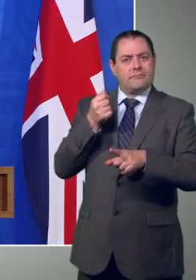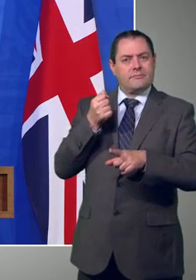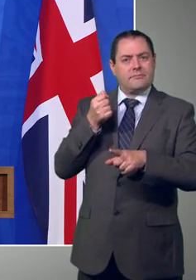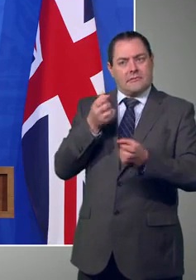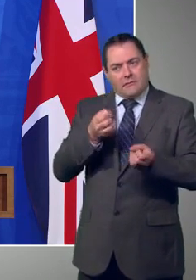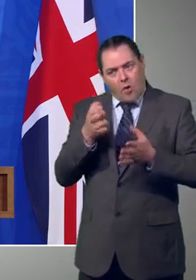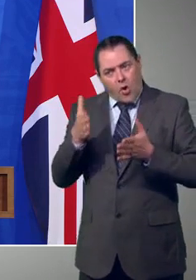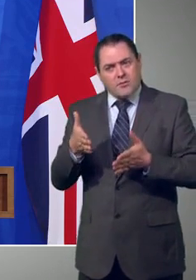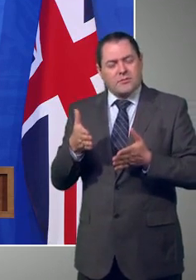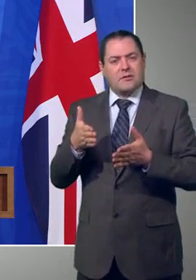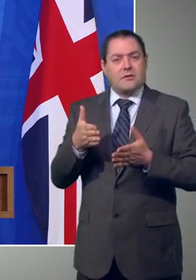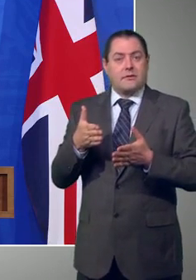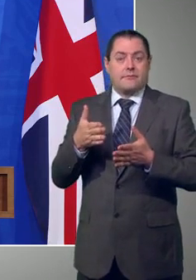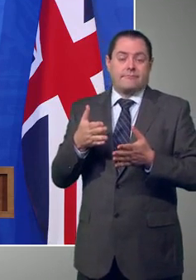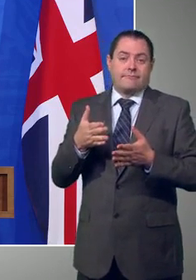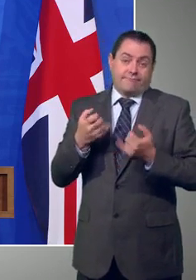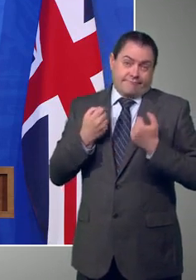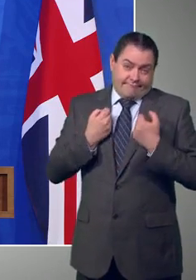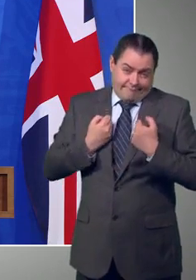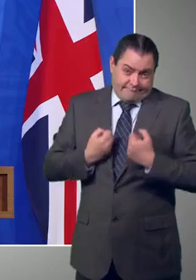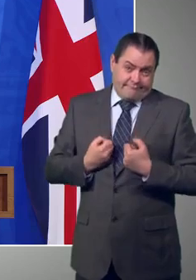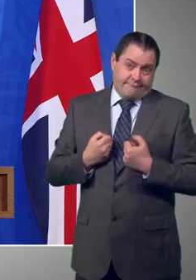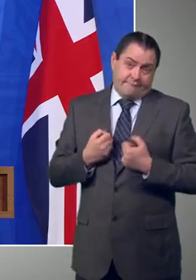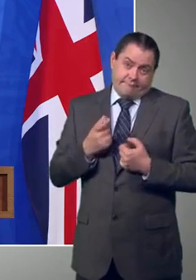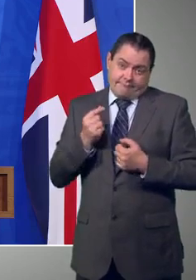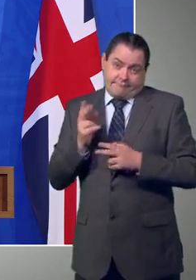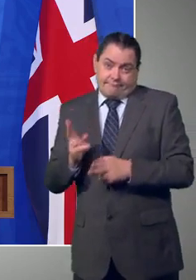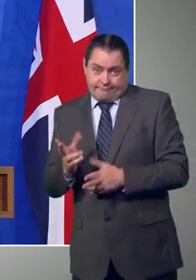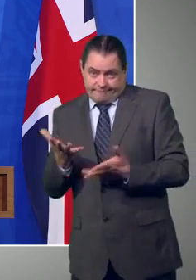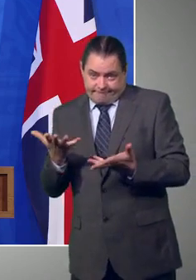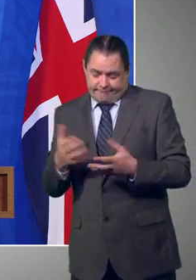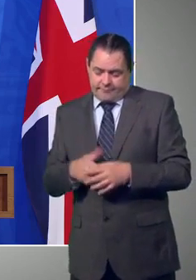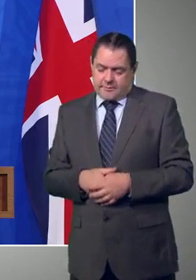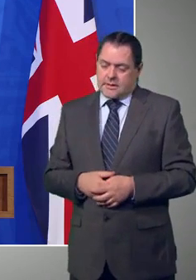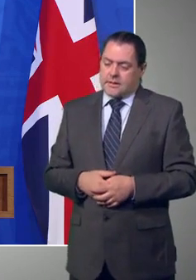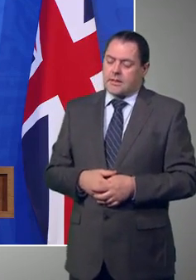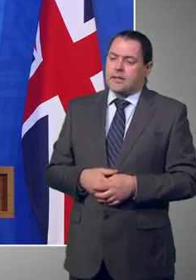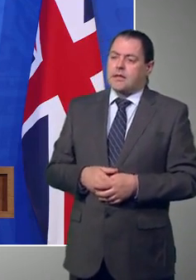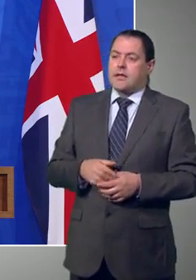now. When it comes to the testing of people as they left